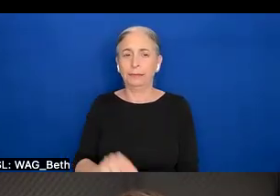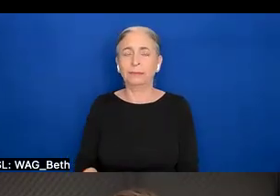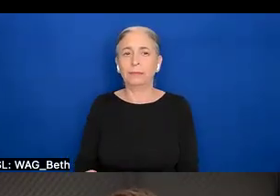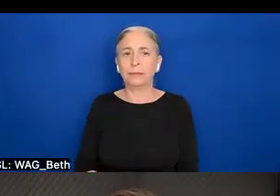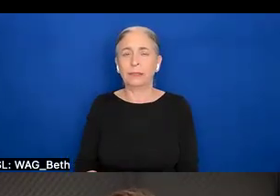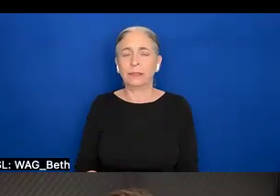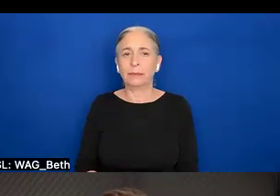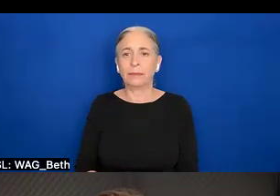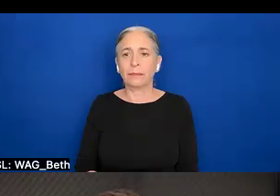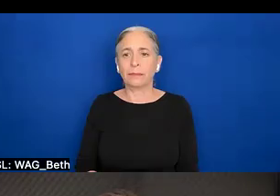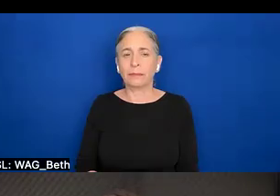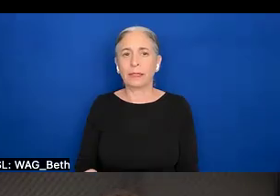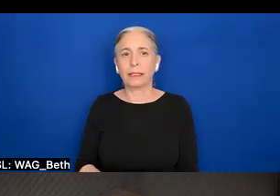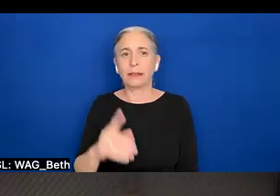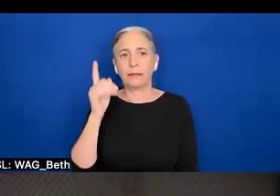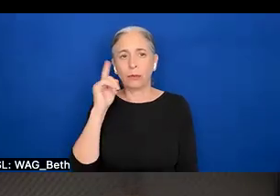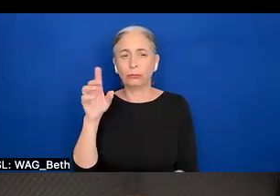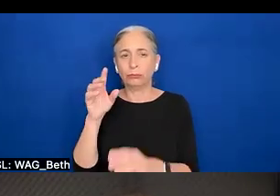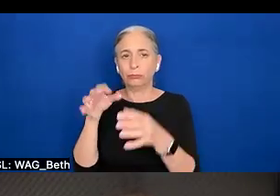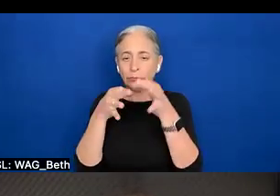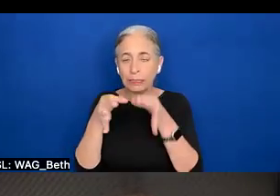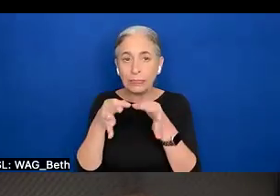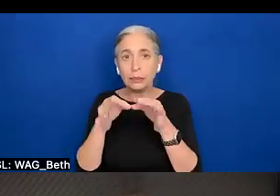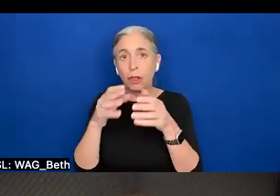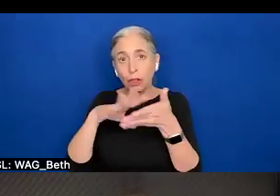how to make the document accessible.